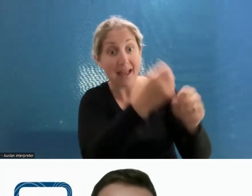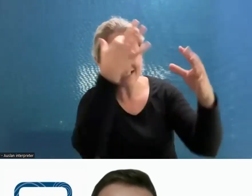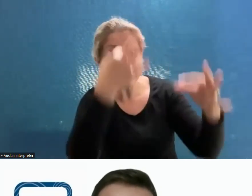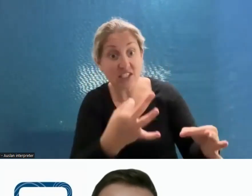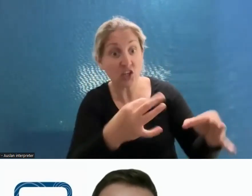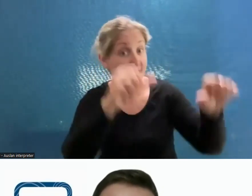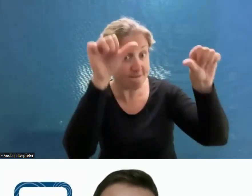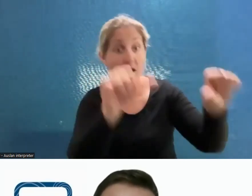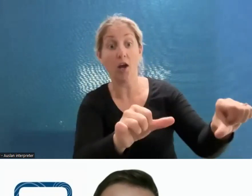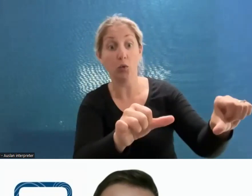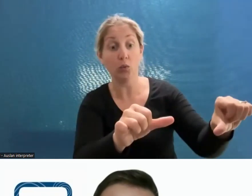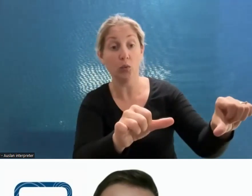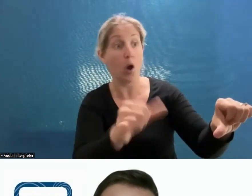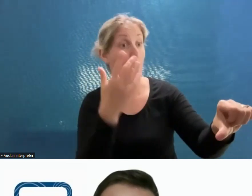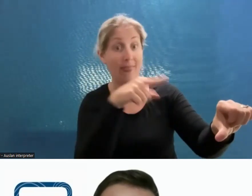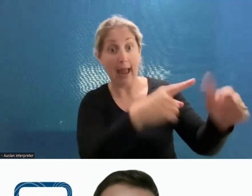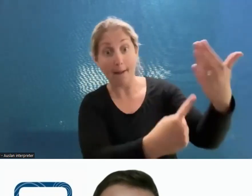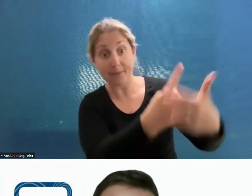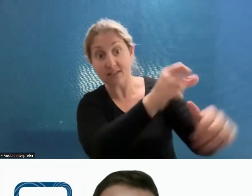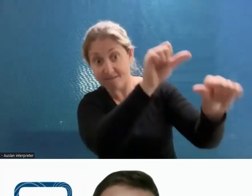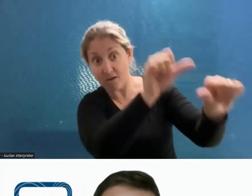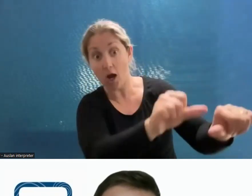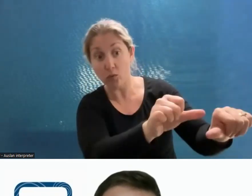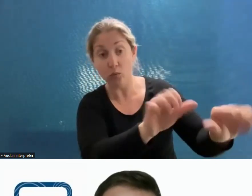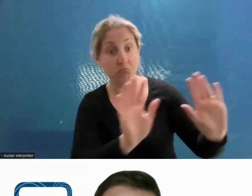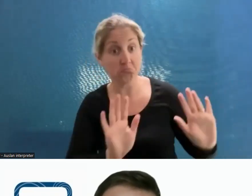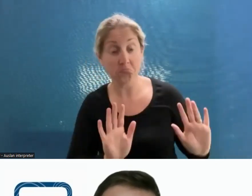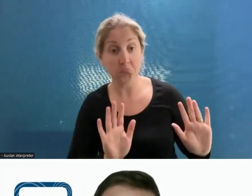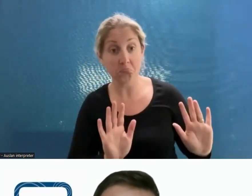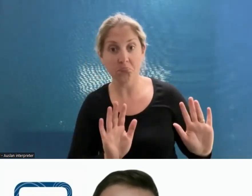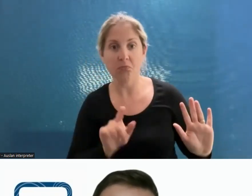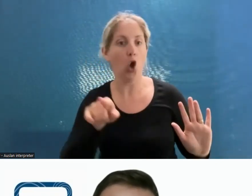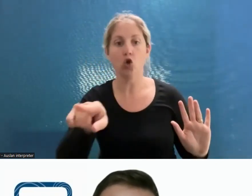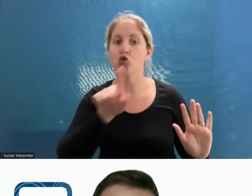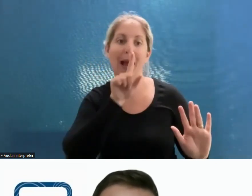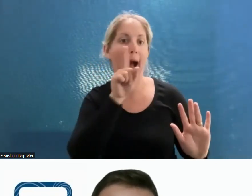Once the AAT has made a final decision in the matter, at that point you can no longer